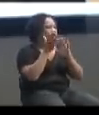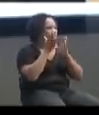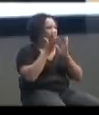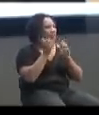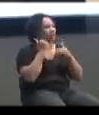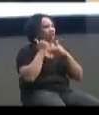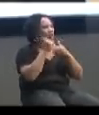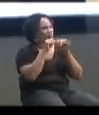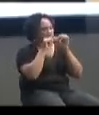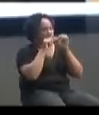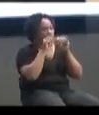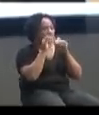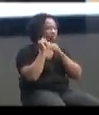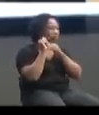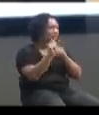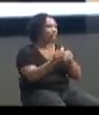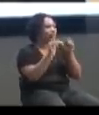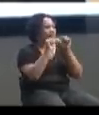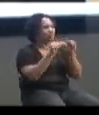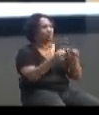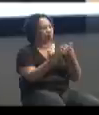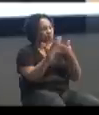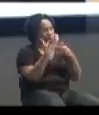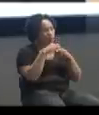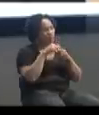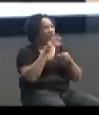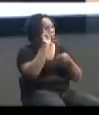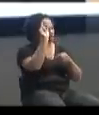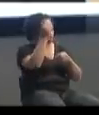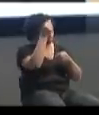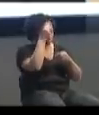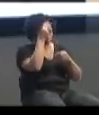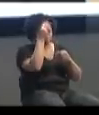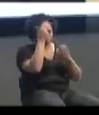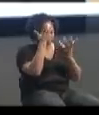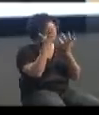ROLE IN THE ADMINISTRATION IN HELPING TO DRIVE SUSTAINABILITY